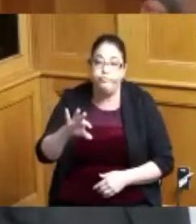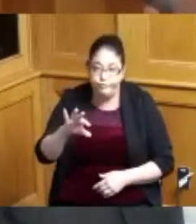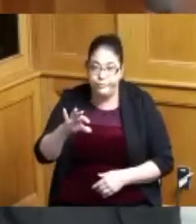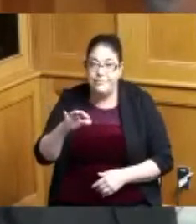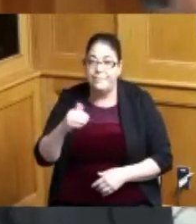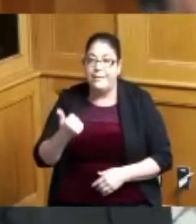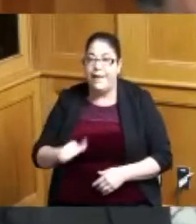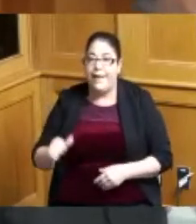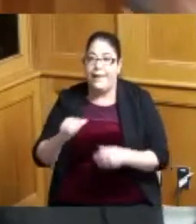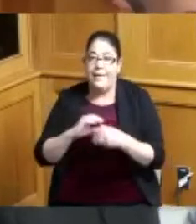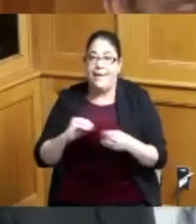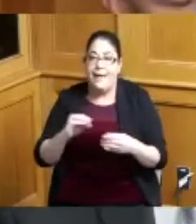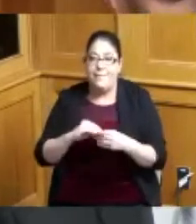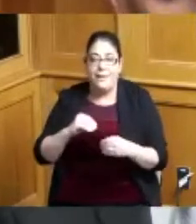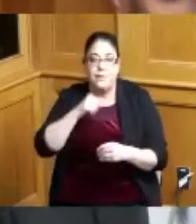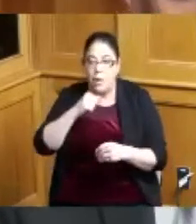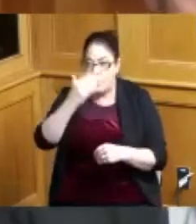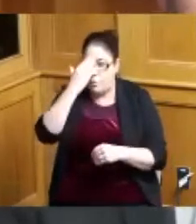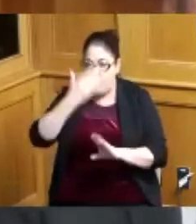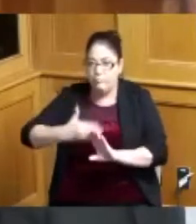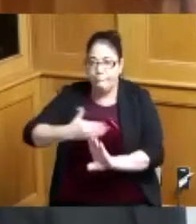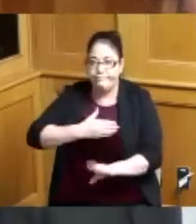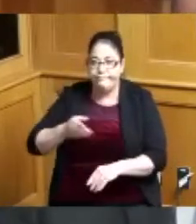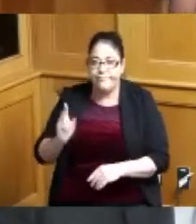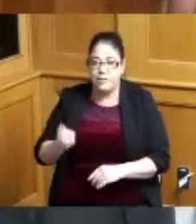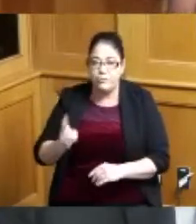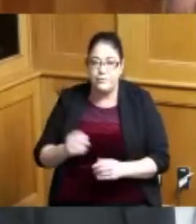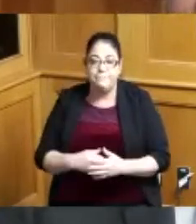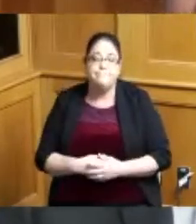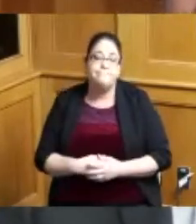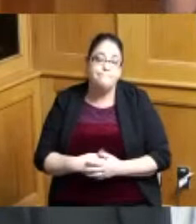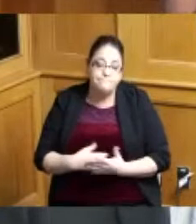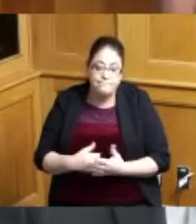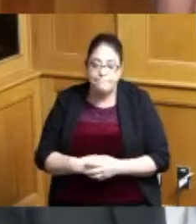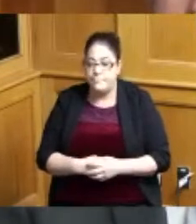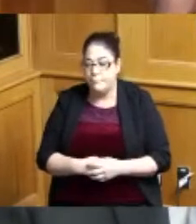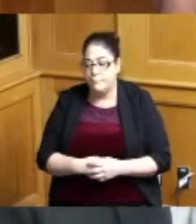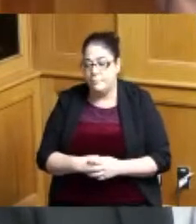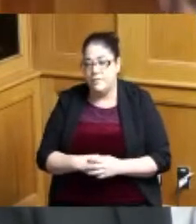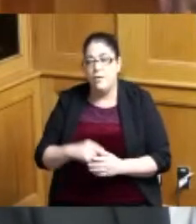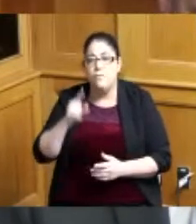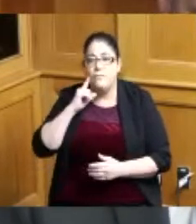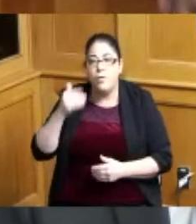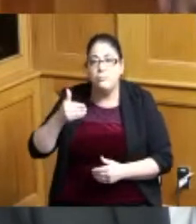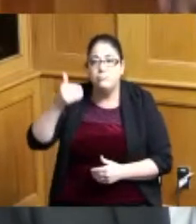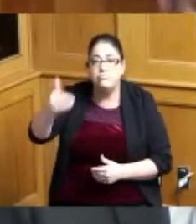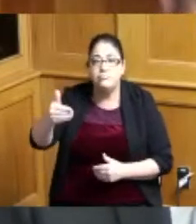I don't have the context but I think it might be helpful for a future meeting maybe a staff meeting